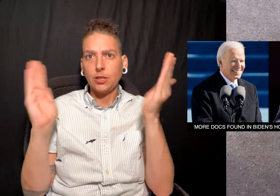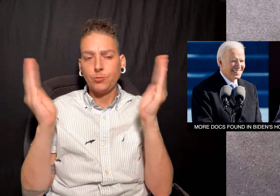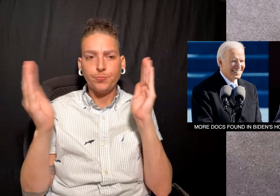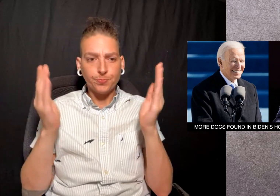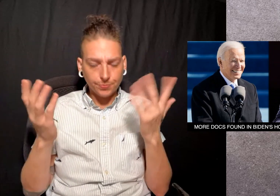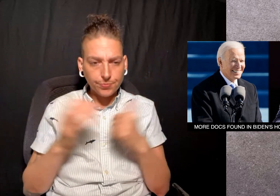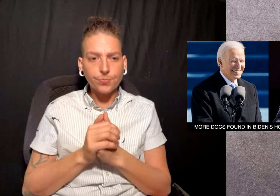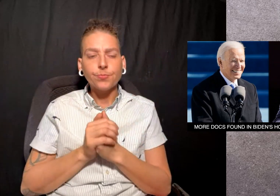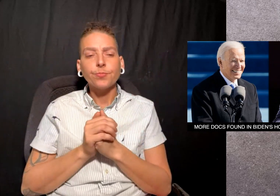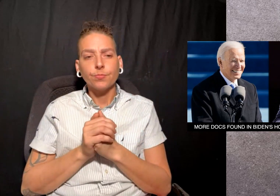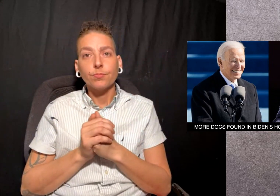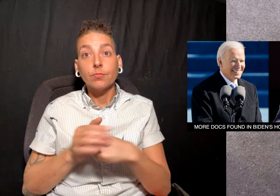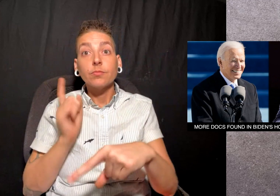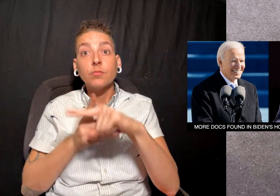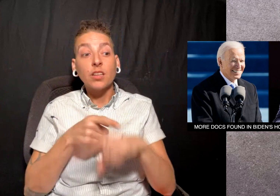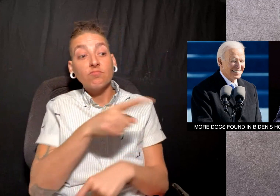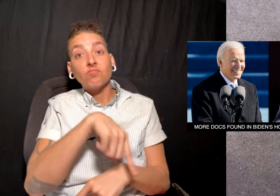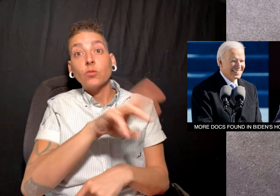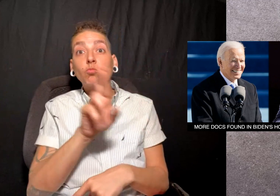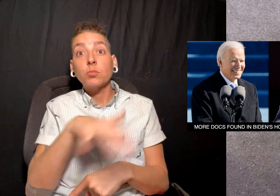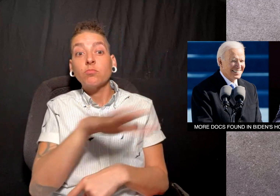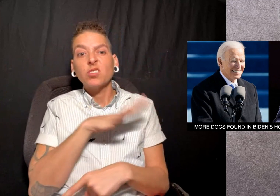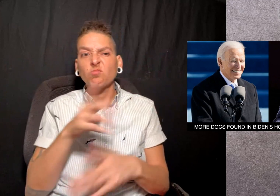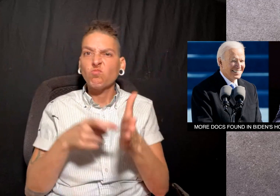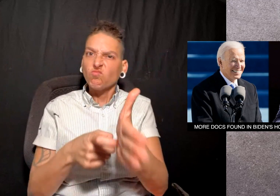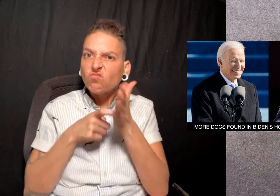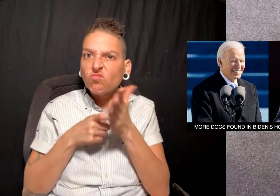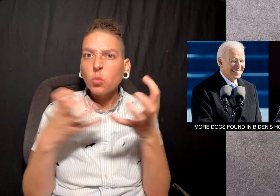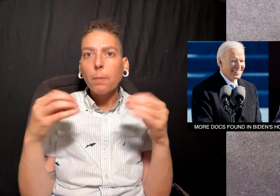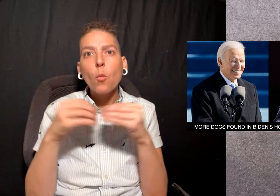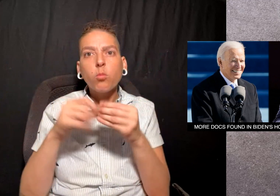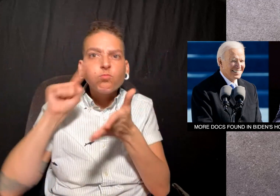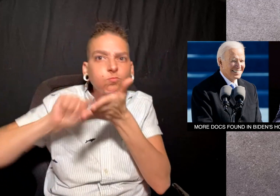and they are demanding more investigations into Biden